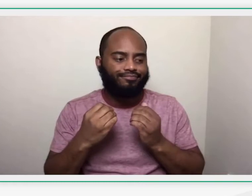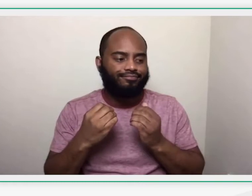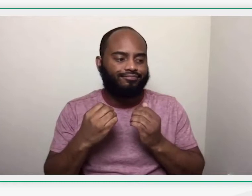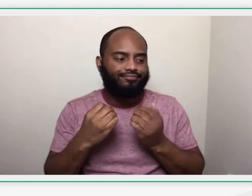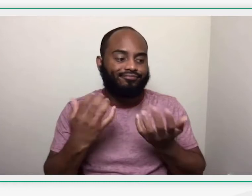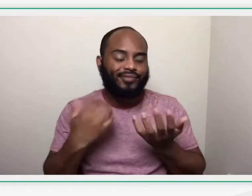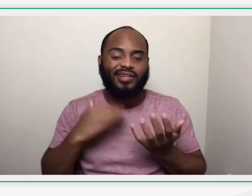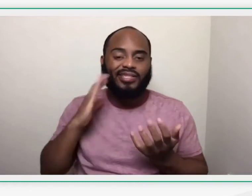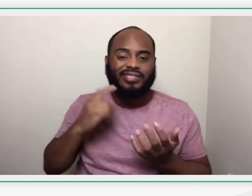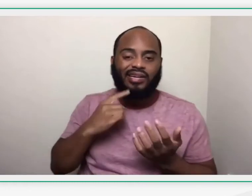in comparison to having none.